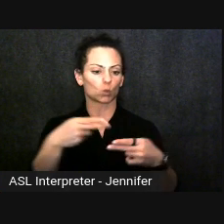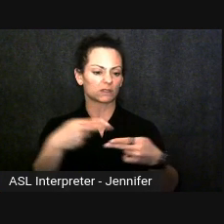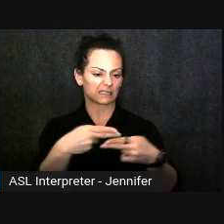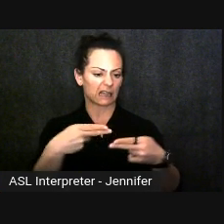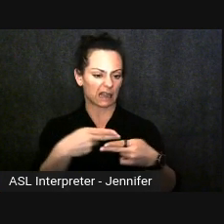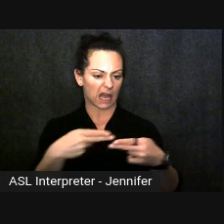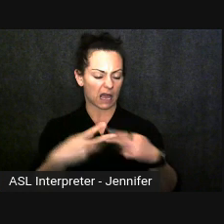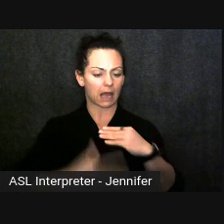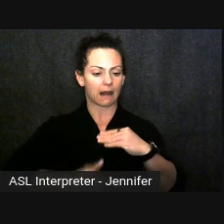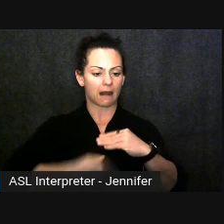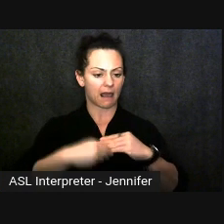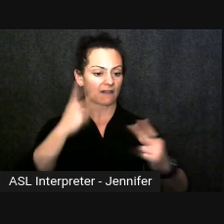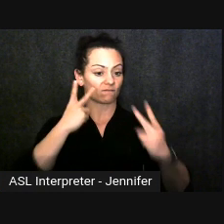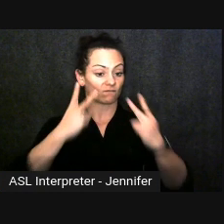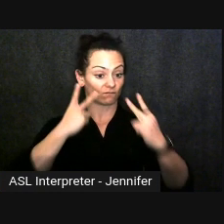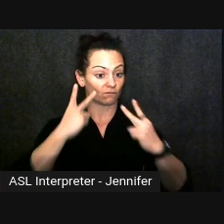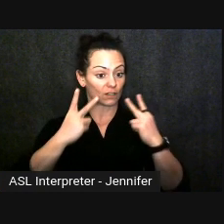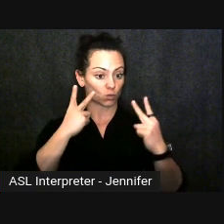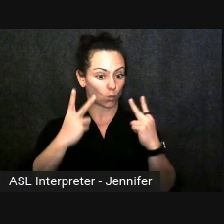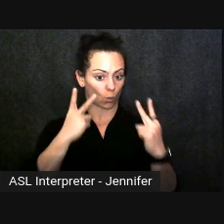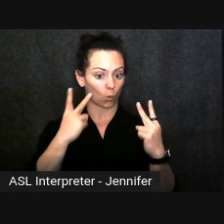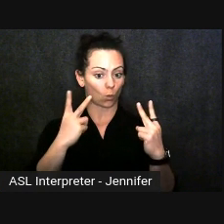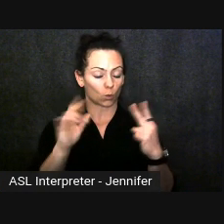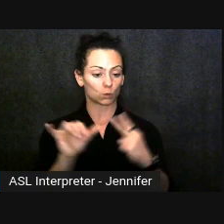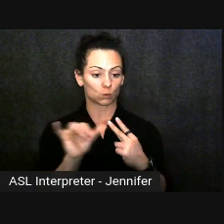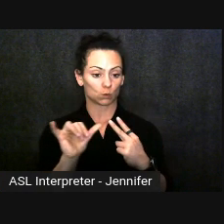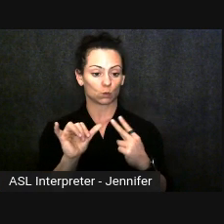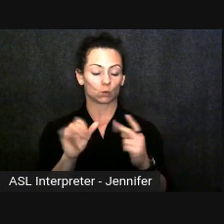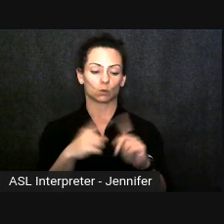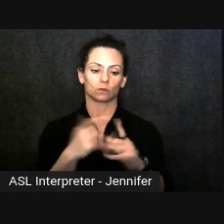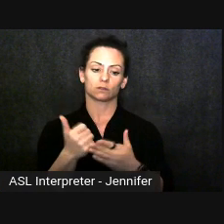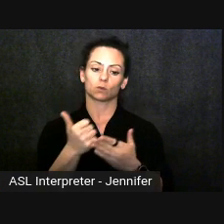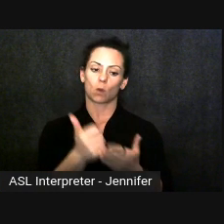to help not only potential new members on the team understand,